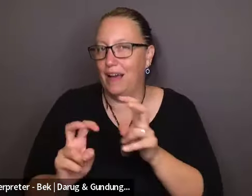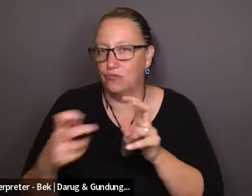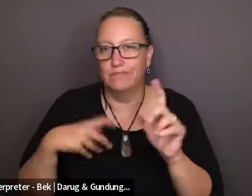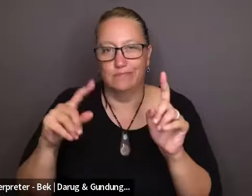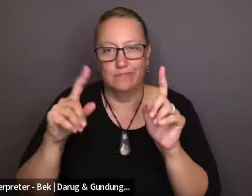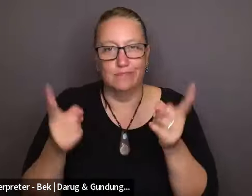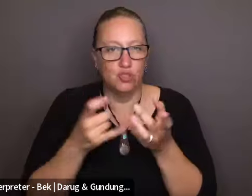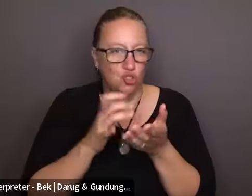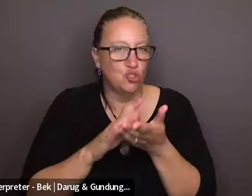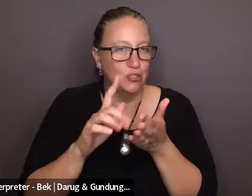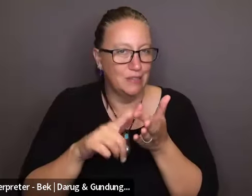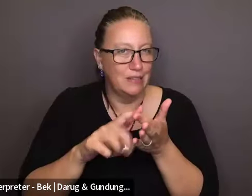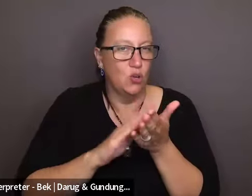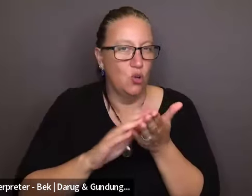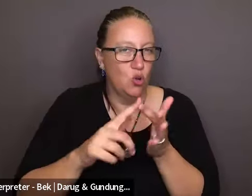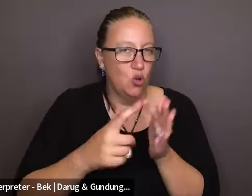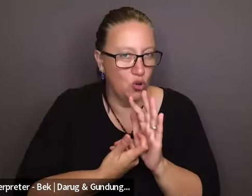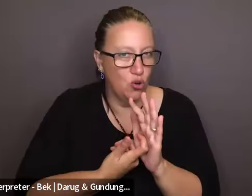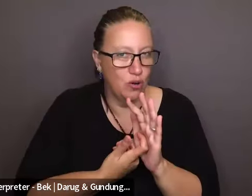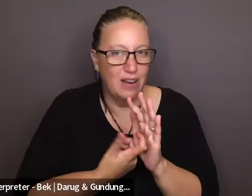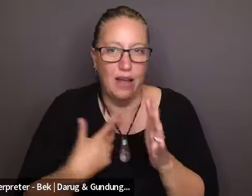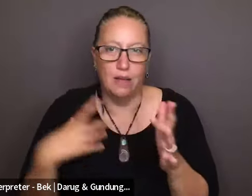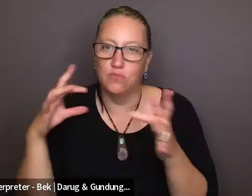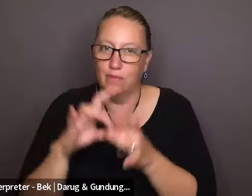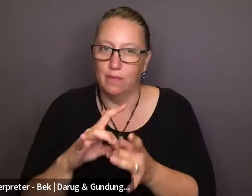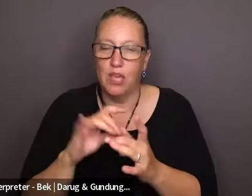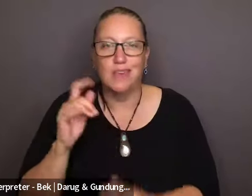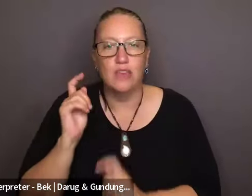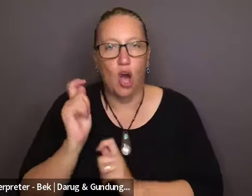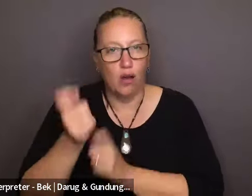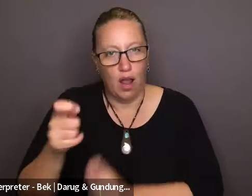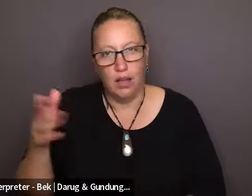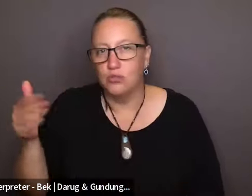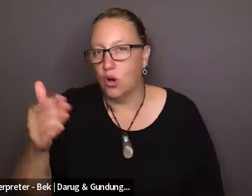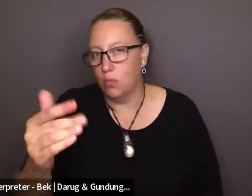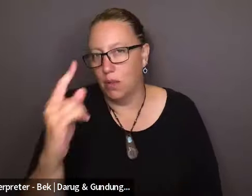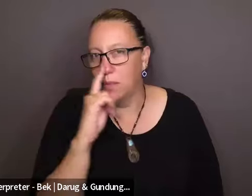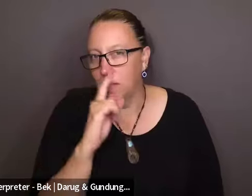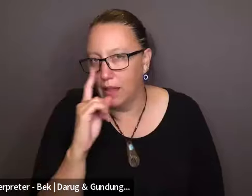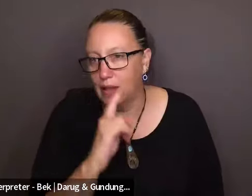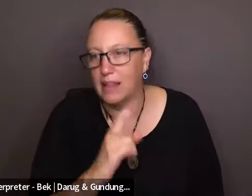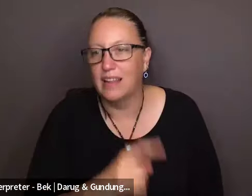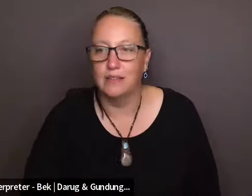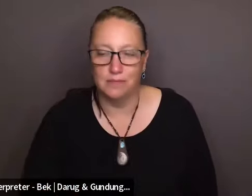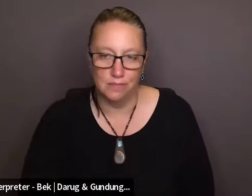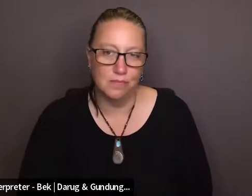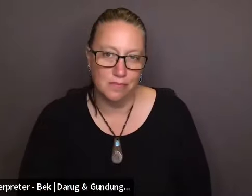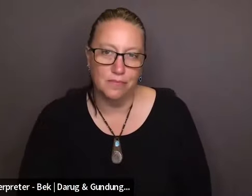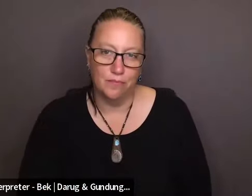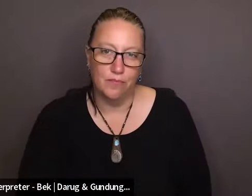Disability Research Partnership and also head of Evidence to Action. My pronouns are she/her and I'm